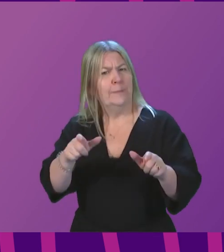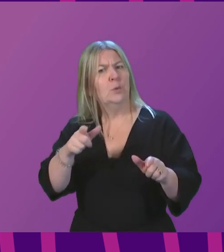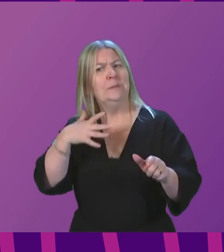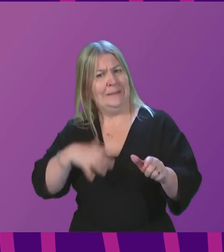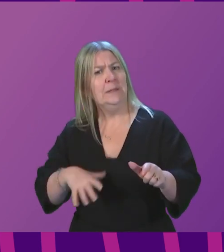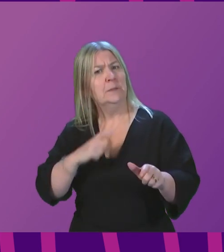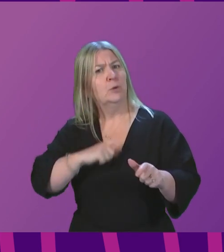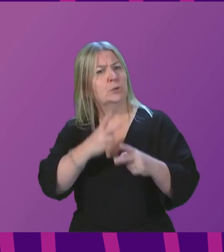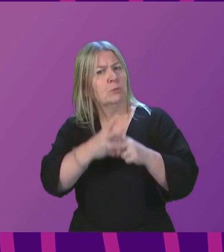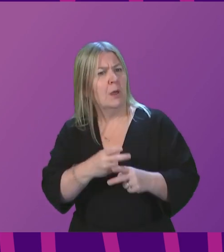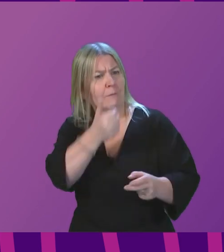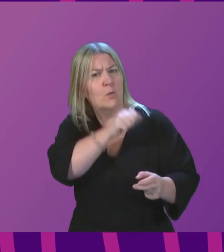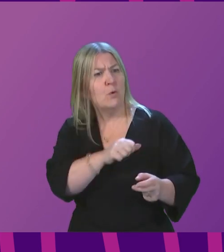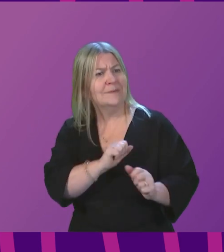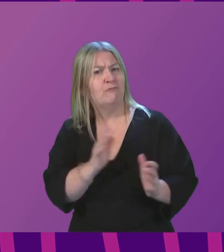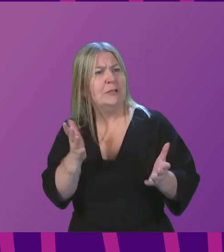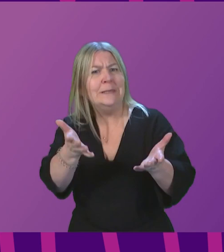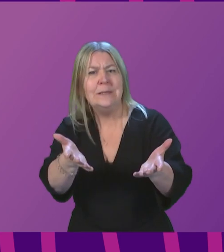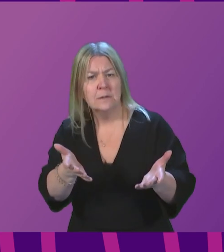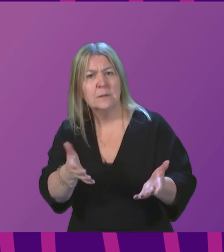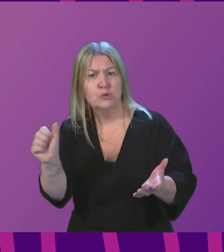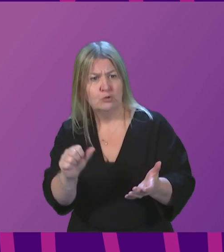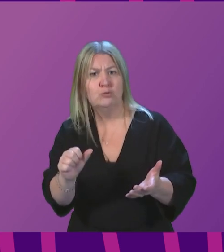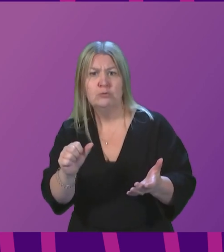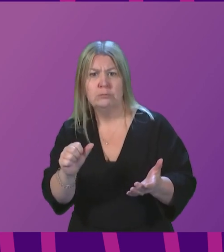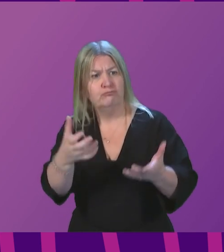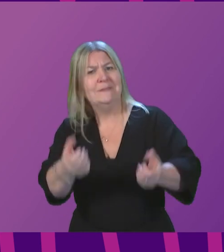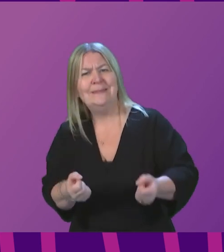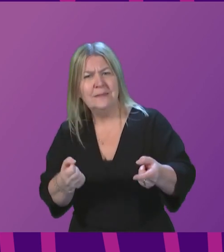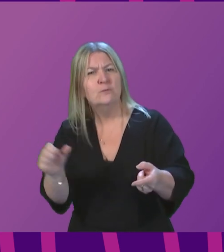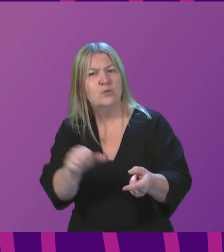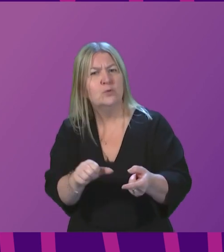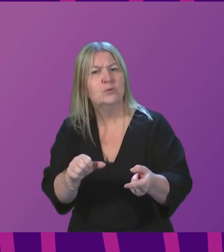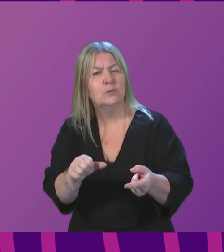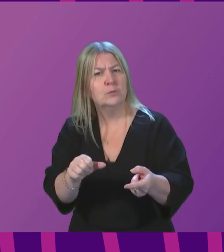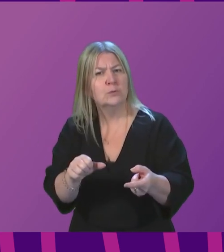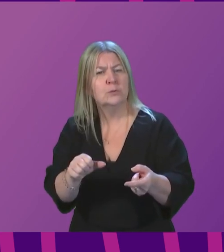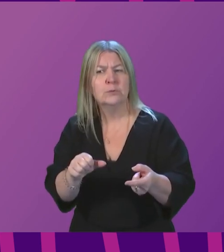Entitlement to free personal care in Scotland goes far beyond the situation in other parts of the United Kingdom.